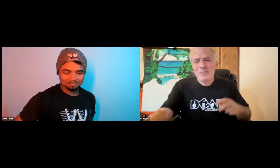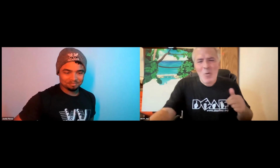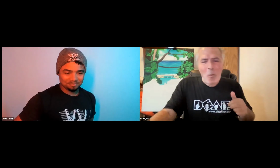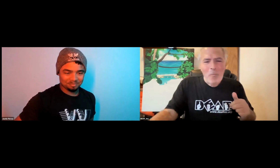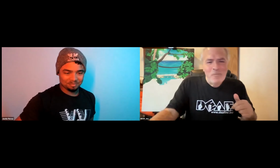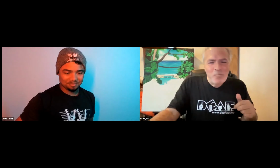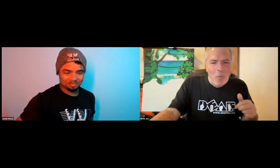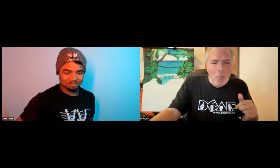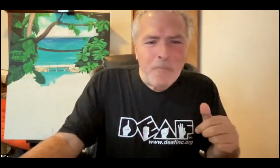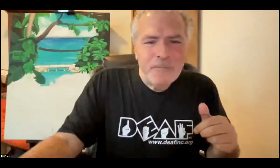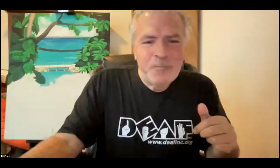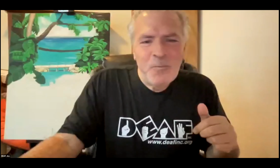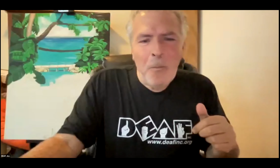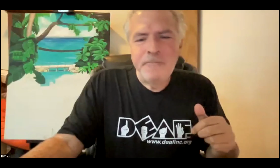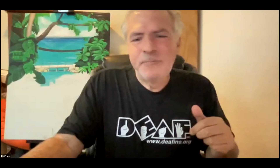Thank you so much. Thank you.